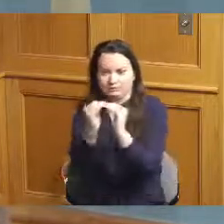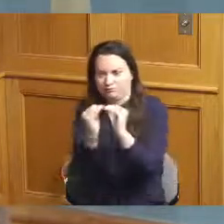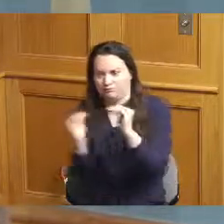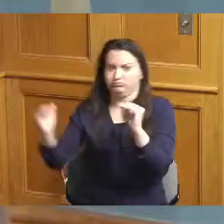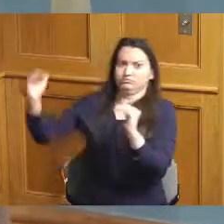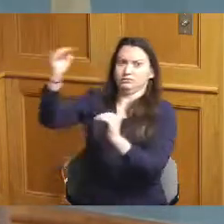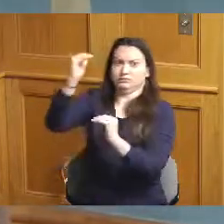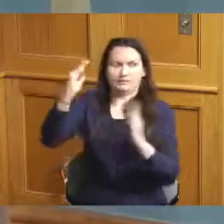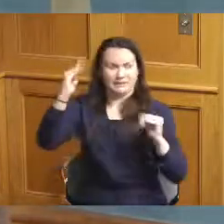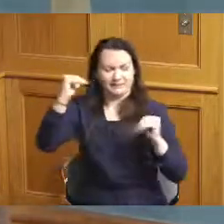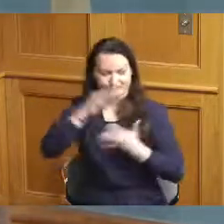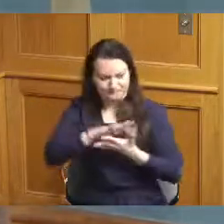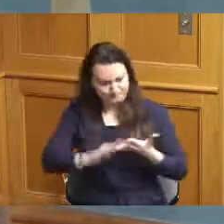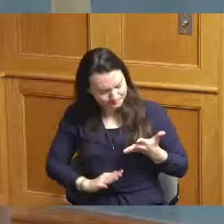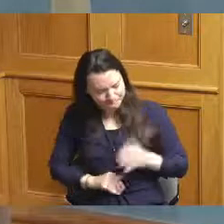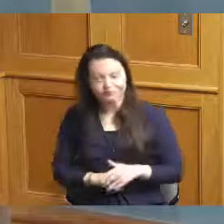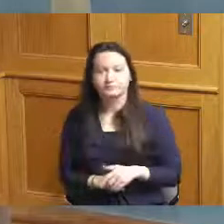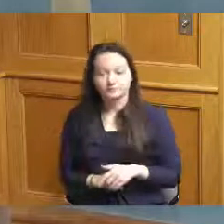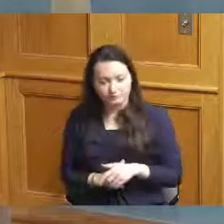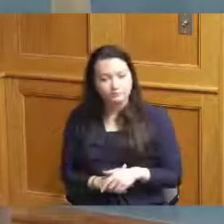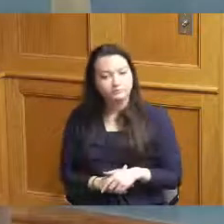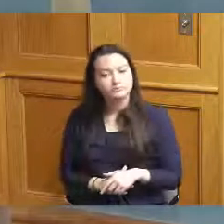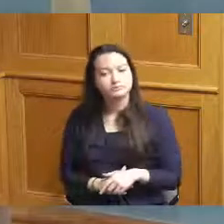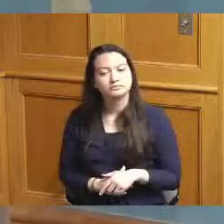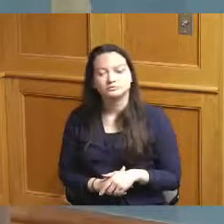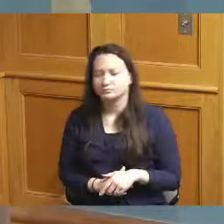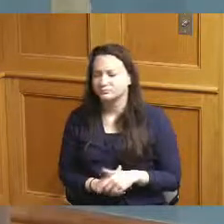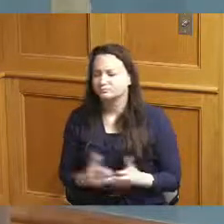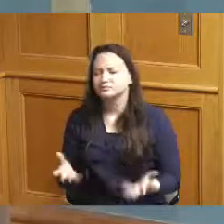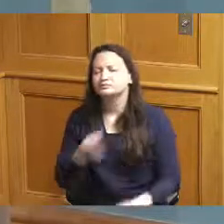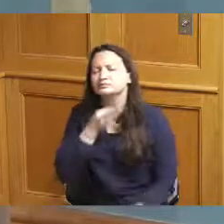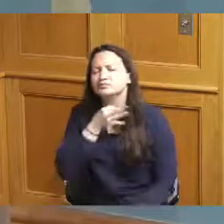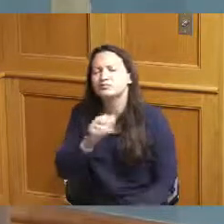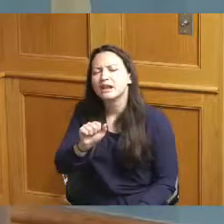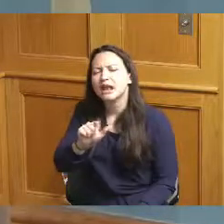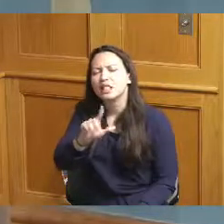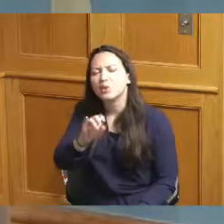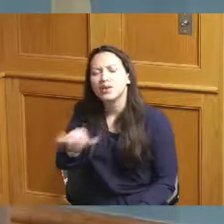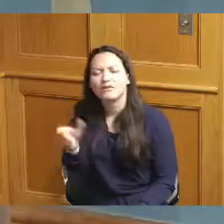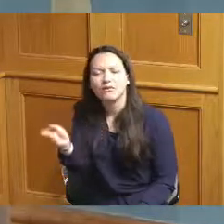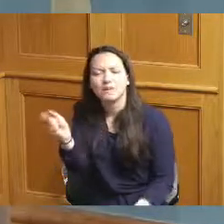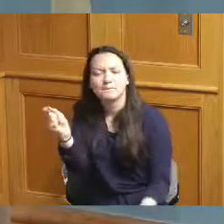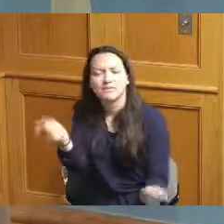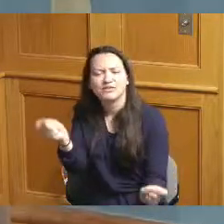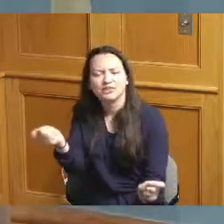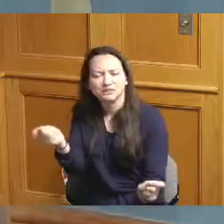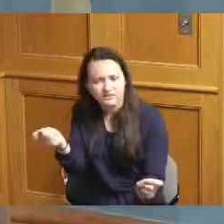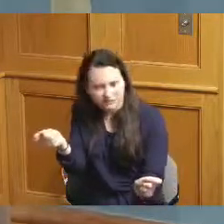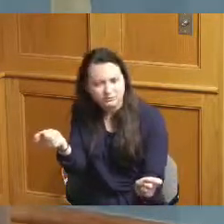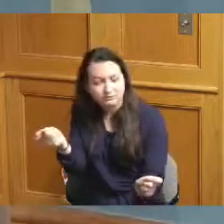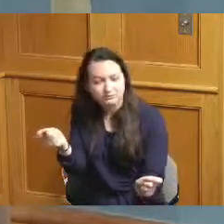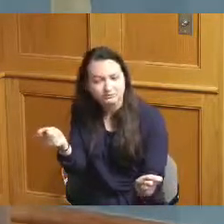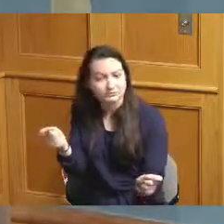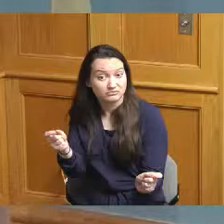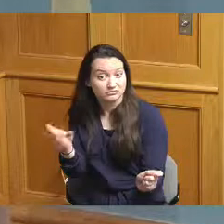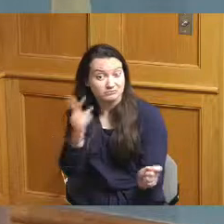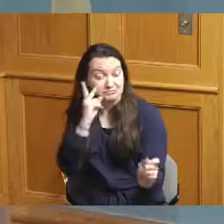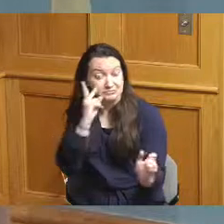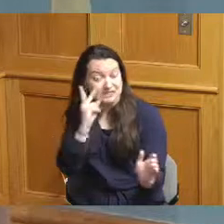so I just would like to know you know Alloy had some modifications which they seem realistic and